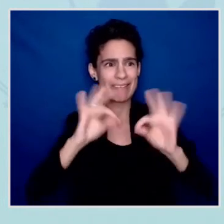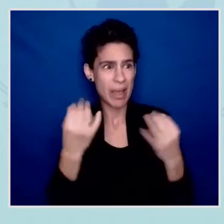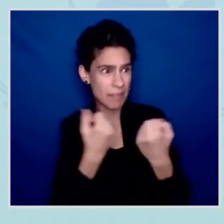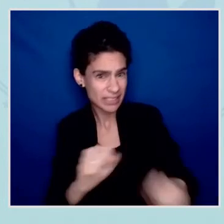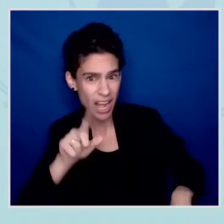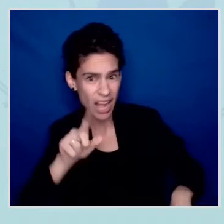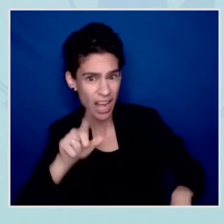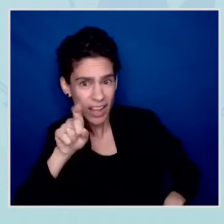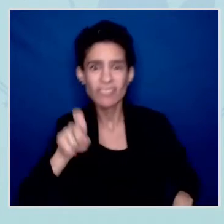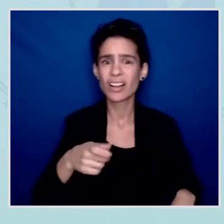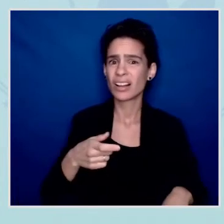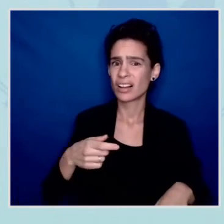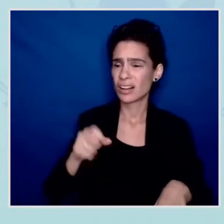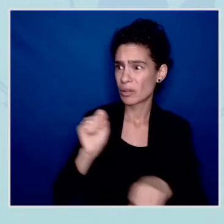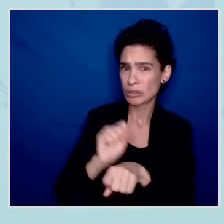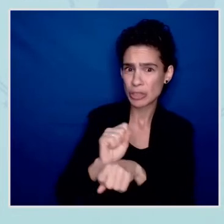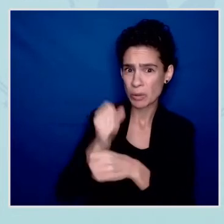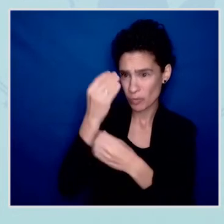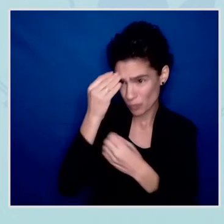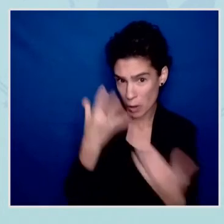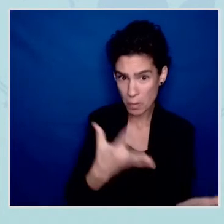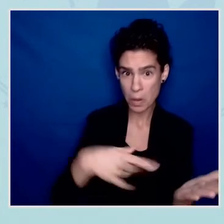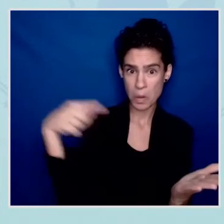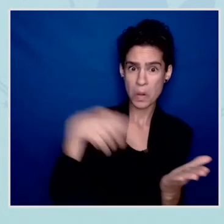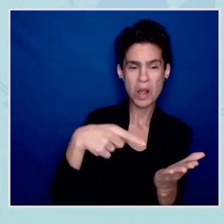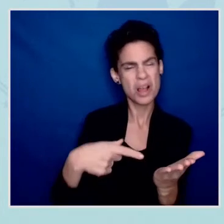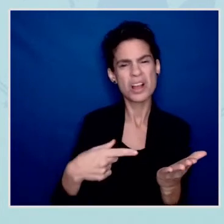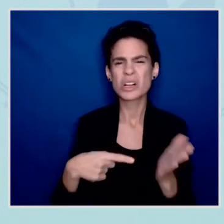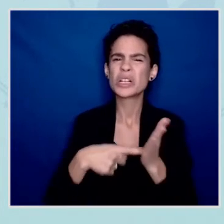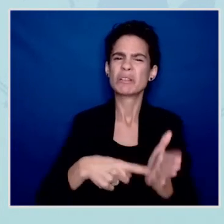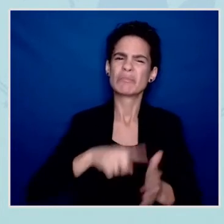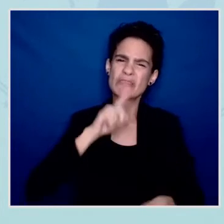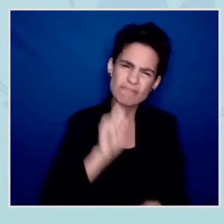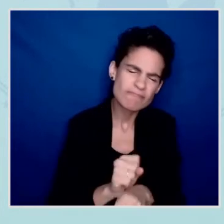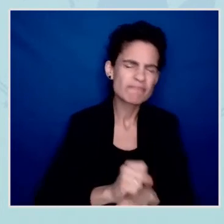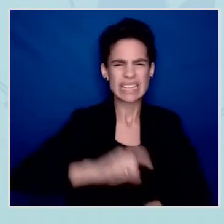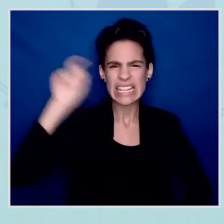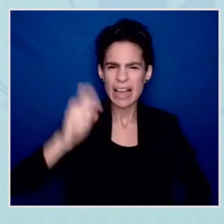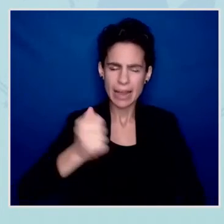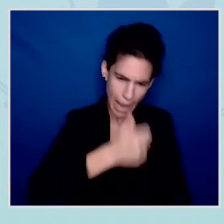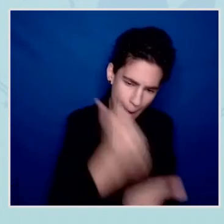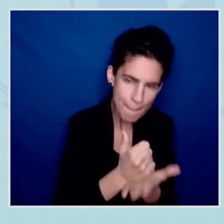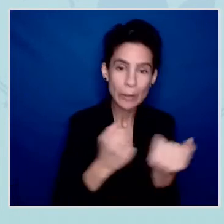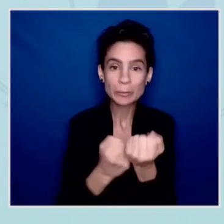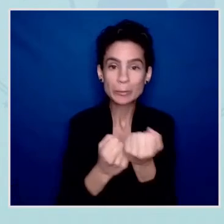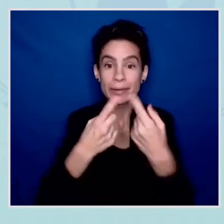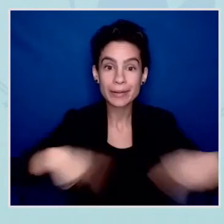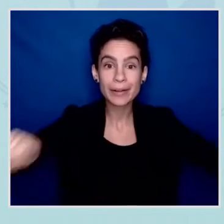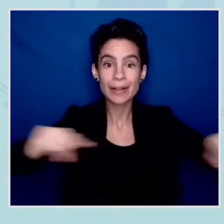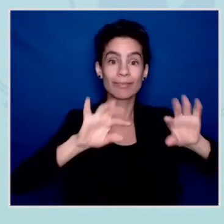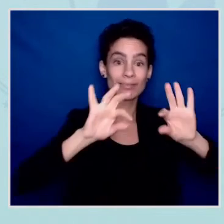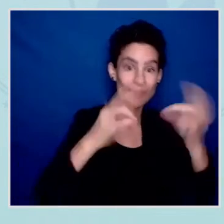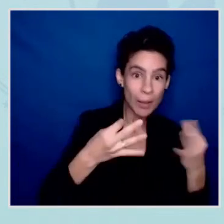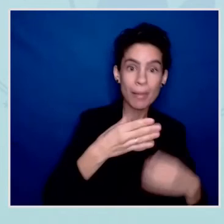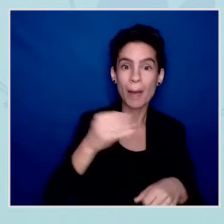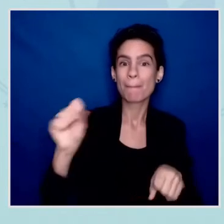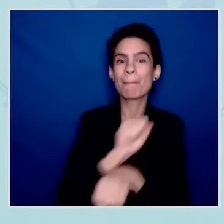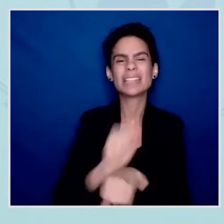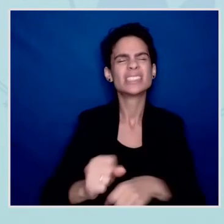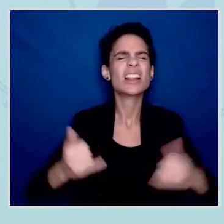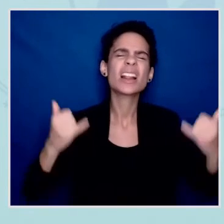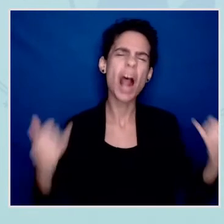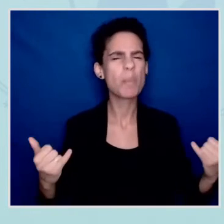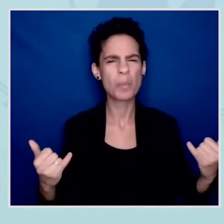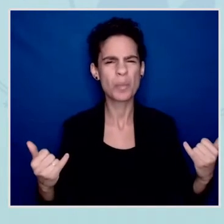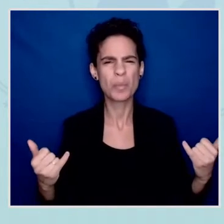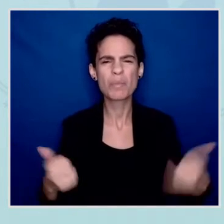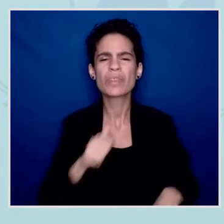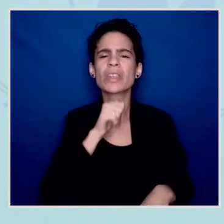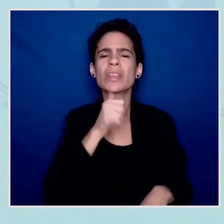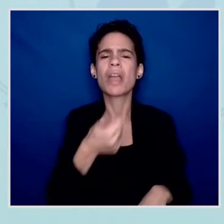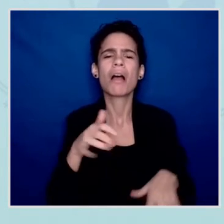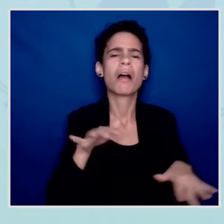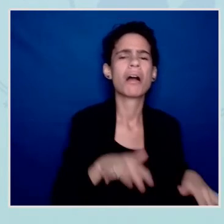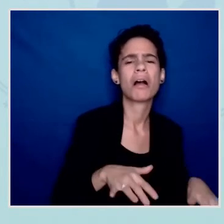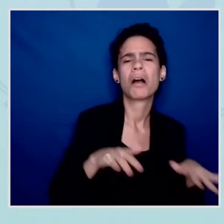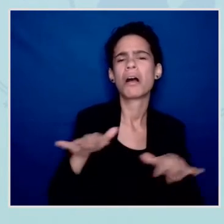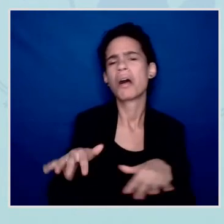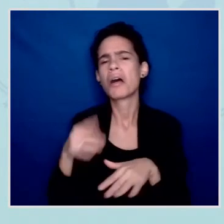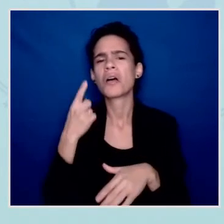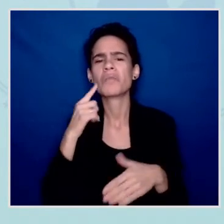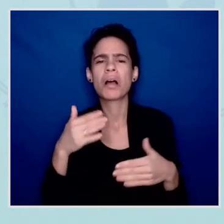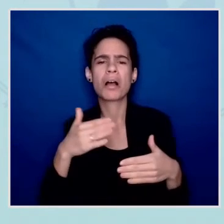THE CEILING, SO MANY, UNABLE TO